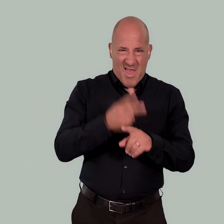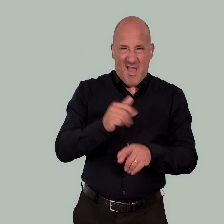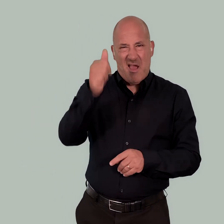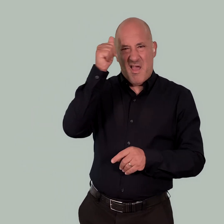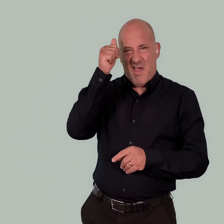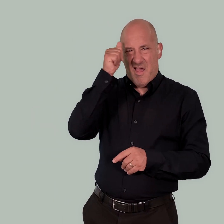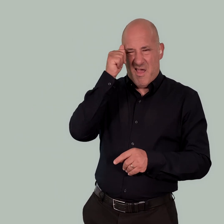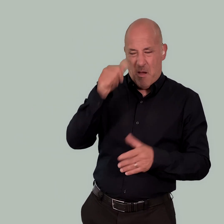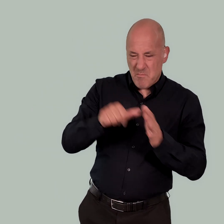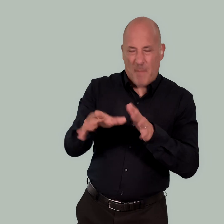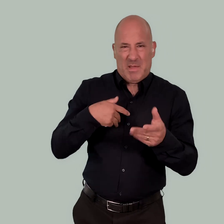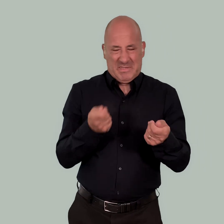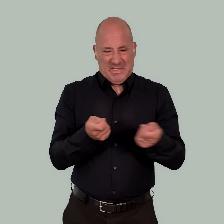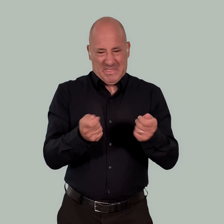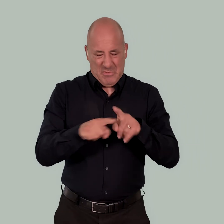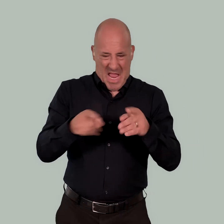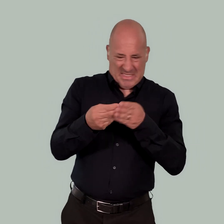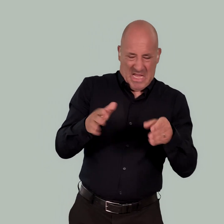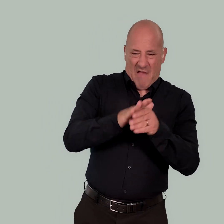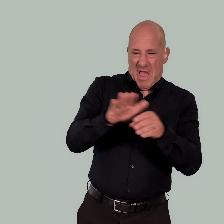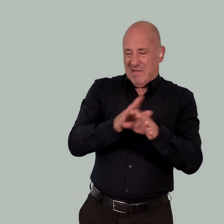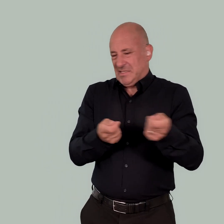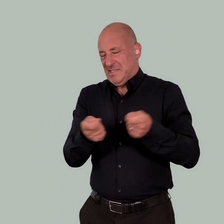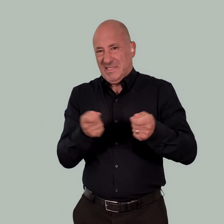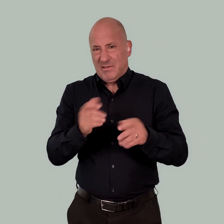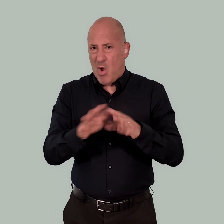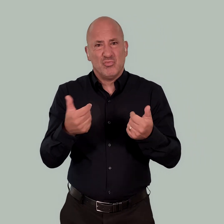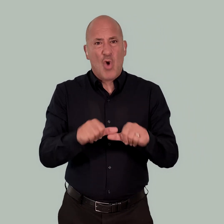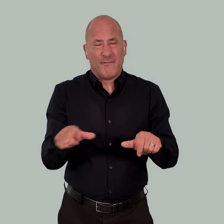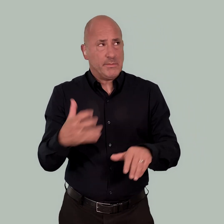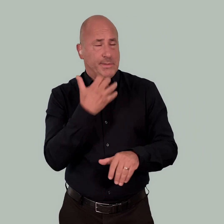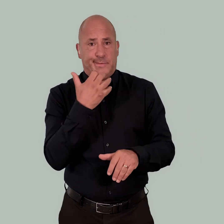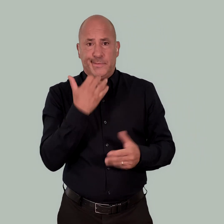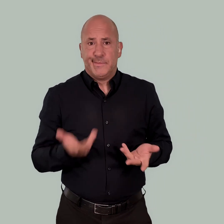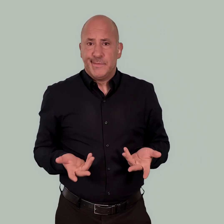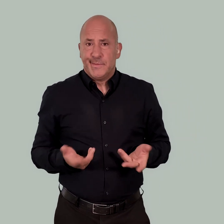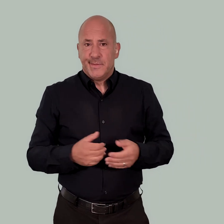repeatedly and with full knowledge of the consequences, to administer the problem rather than solve it.